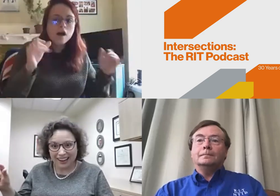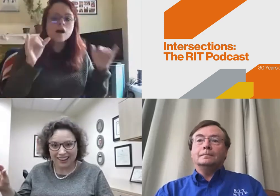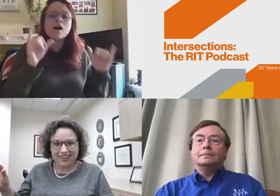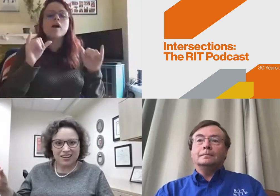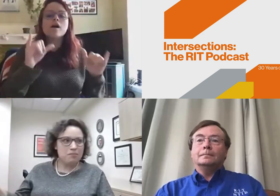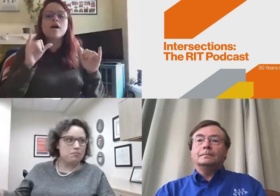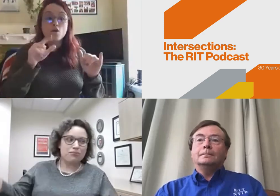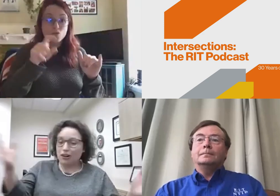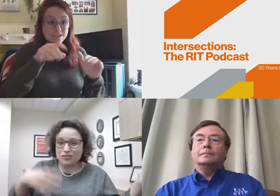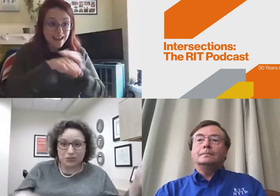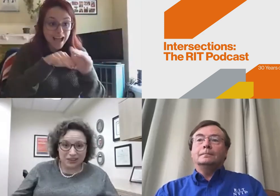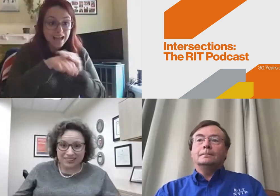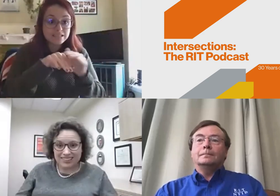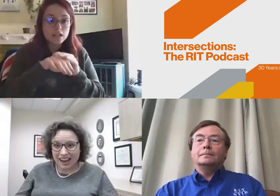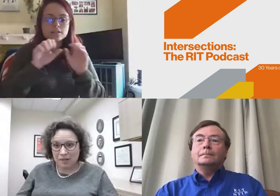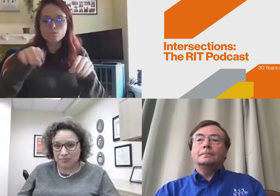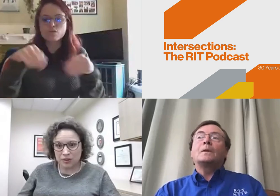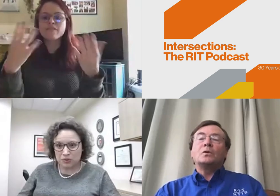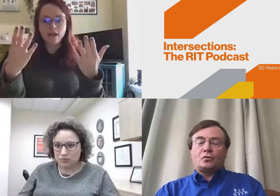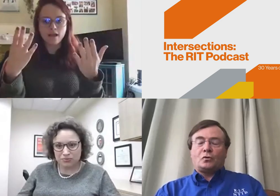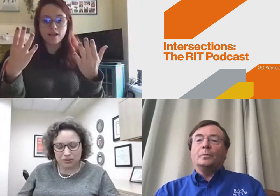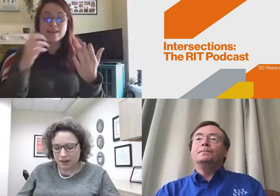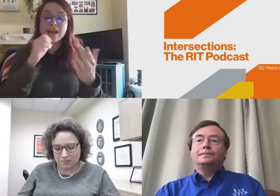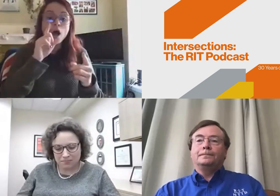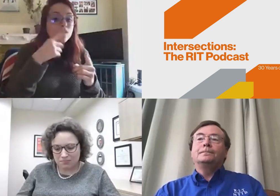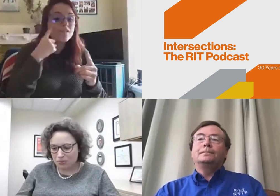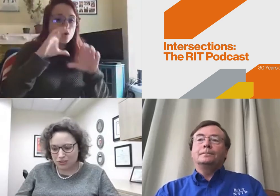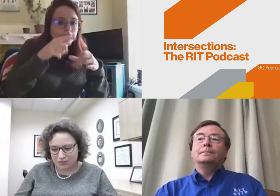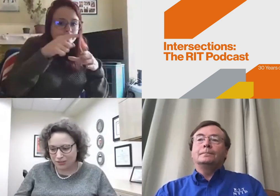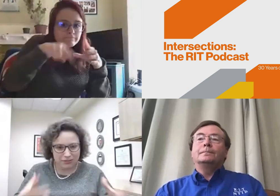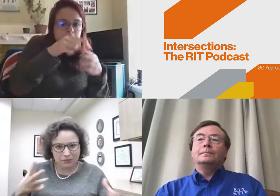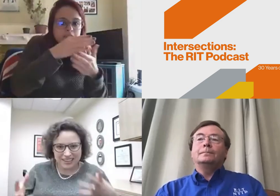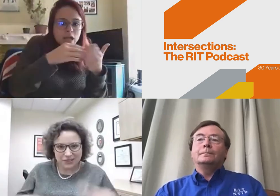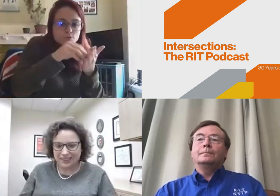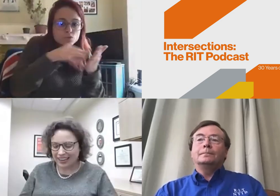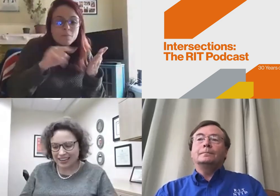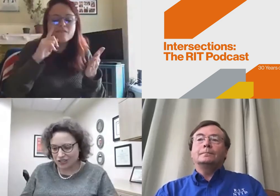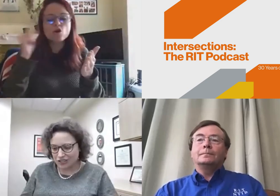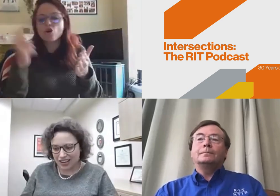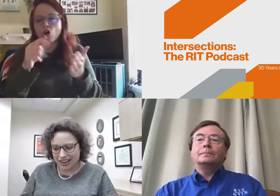way, but for all students who've been pushing for different ways to engage.